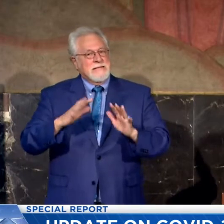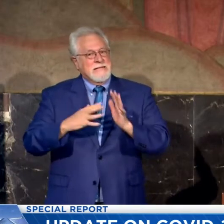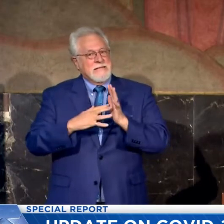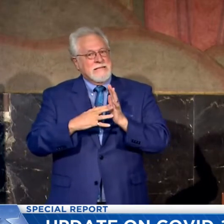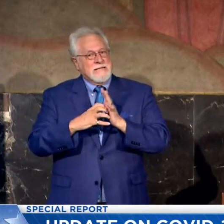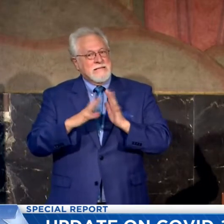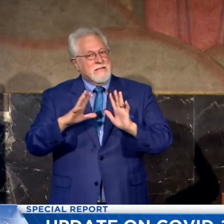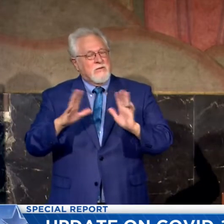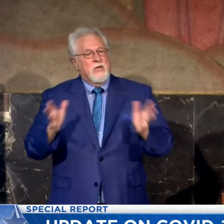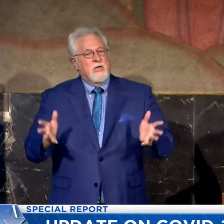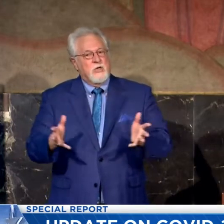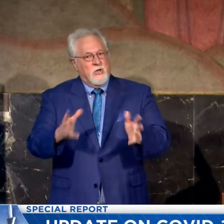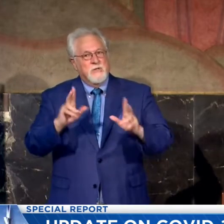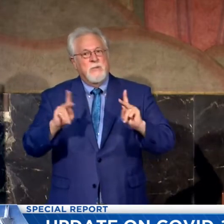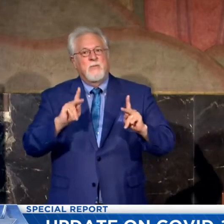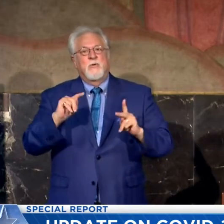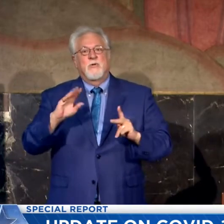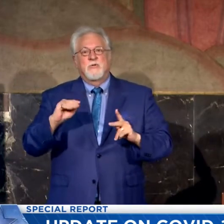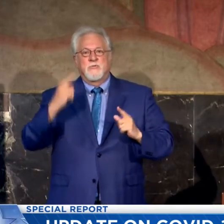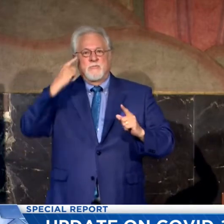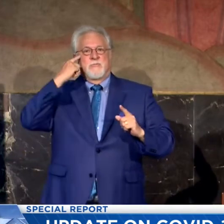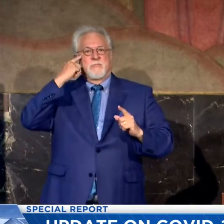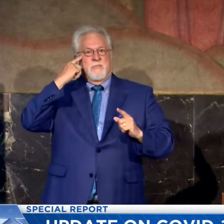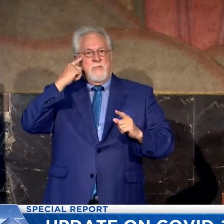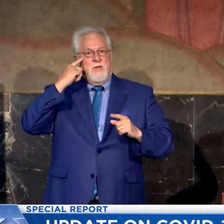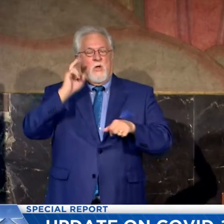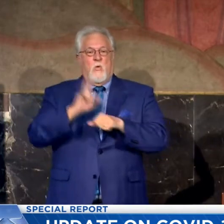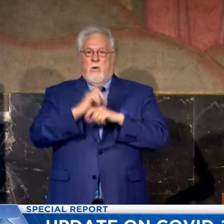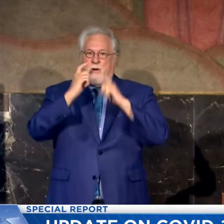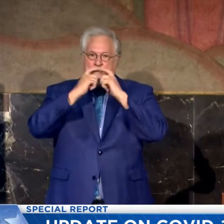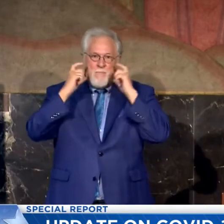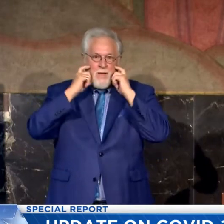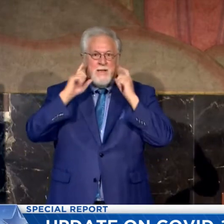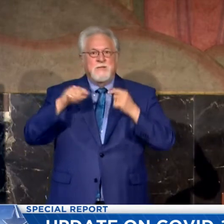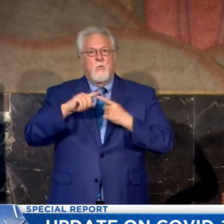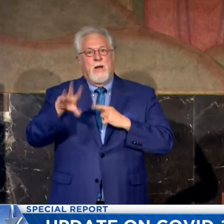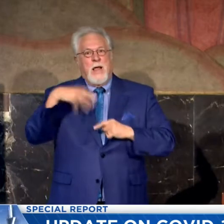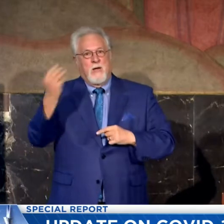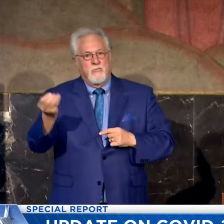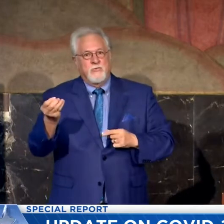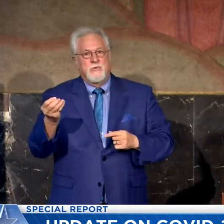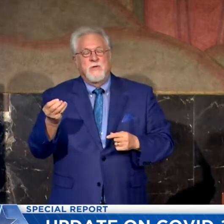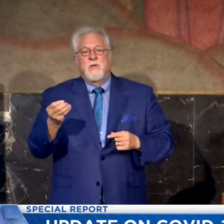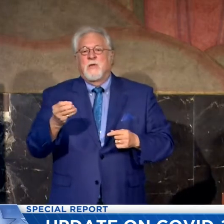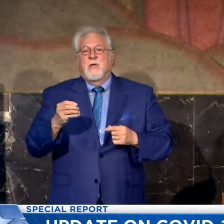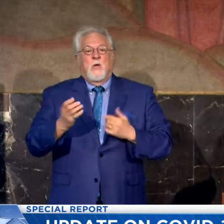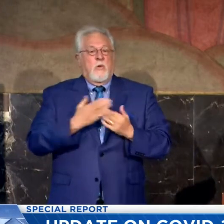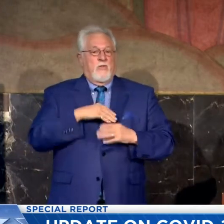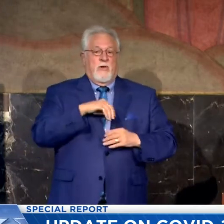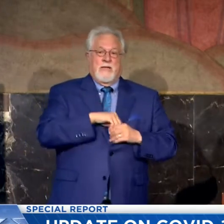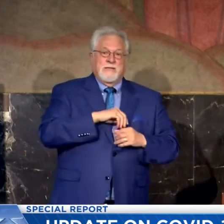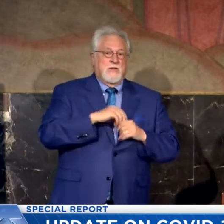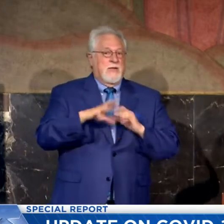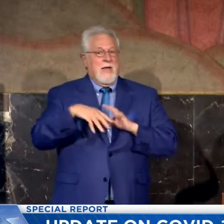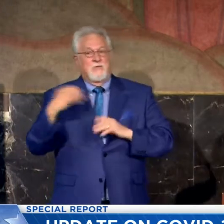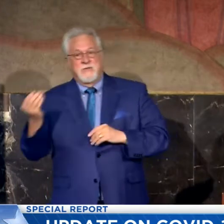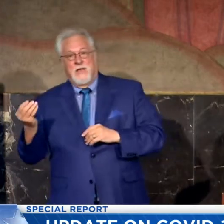THESE OTHER THINGS . THE GAINS ARE IMPORTANT BUT FRAGILE. WE ENCOURAGE EVERYONE TO BE